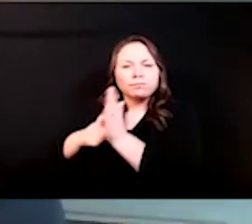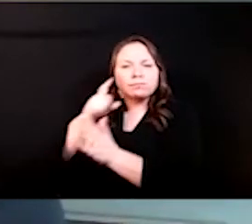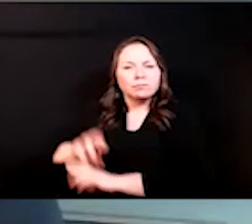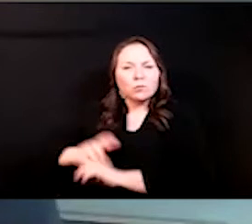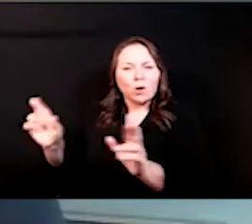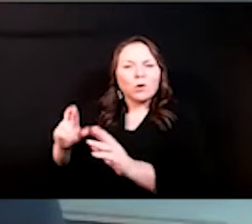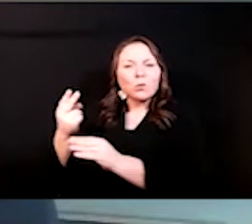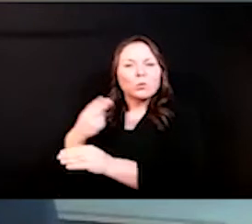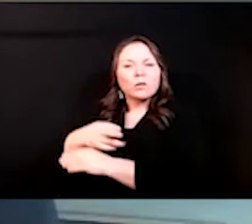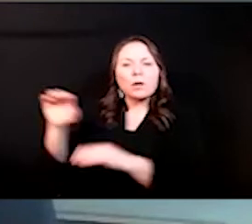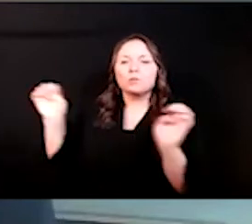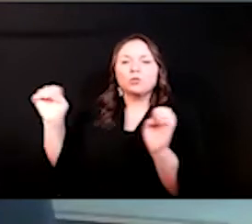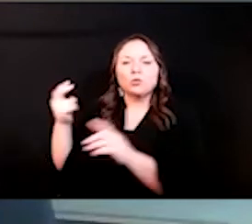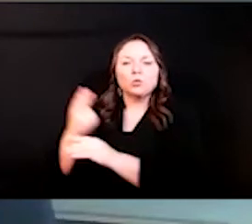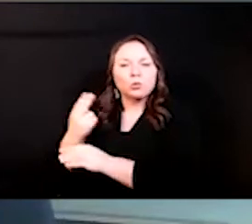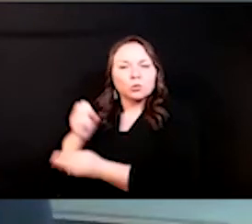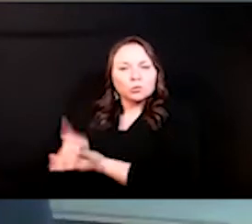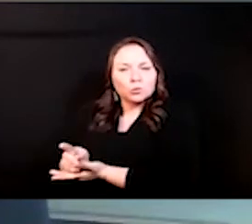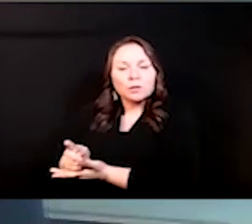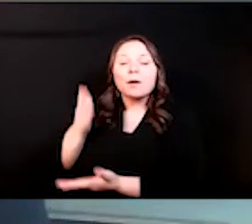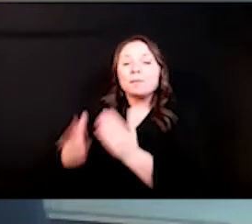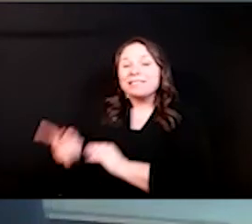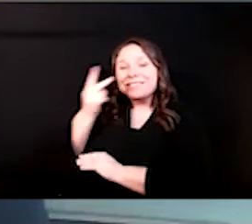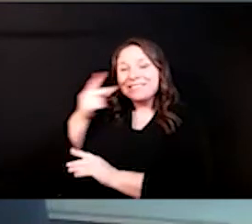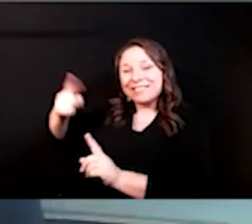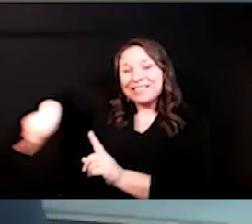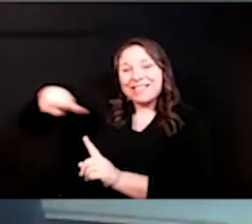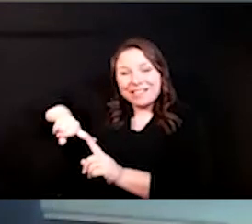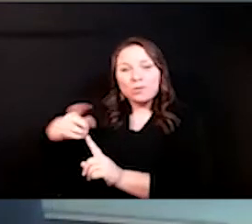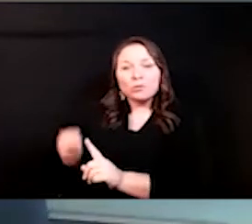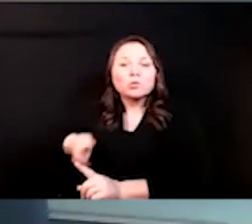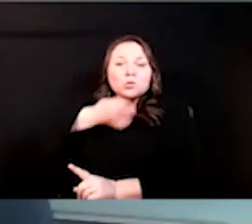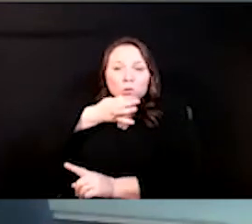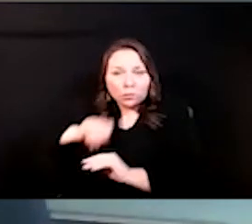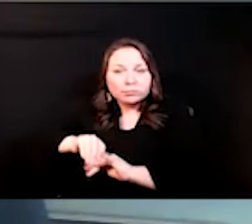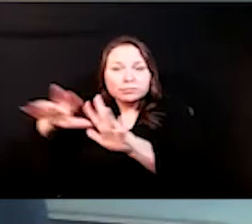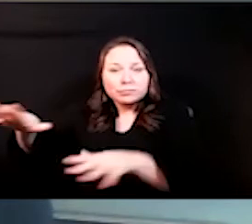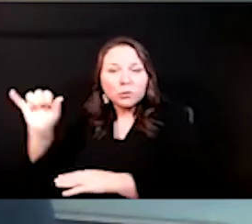TO GET THAT EMERGENCY USE AUTHORIZATION SO WE MAY SEE THAT JOHNSON&JOHNSON VACCINE BEING AUTHORIZED SOON IN WHICH